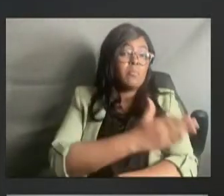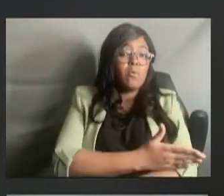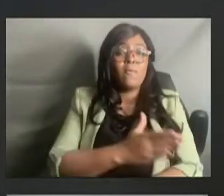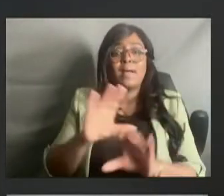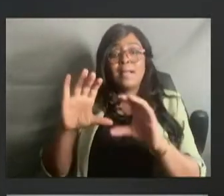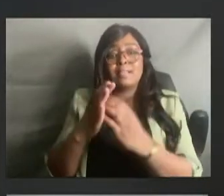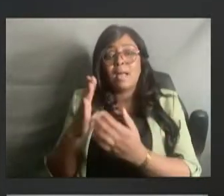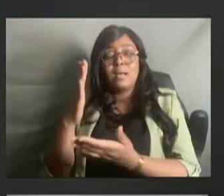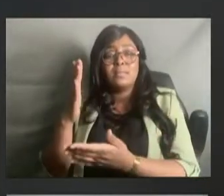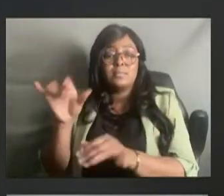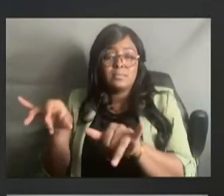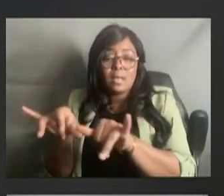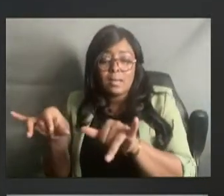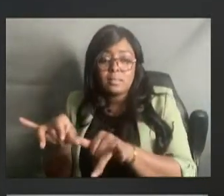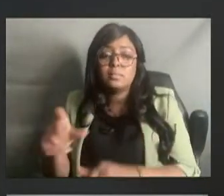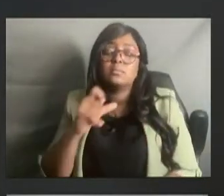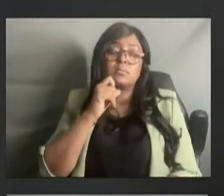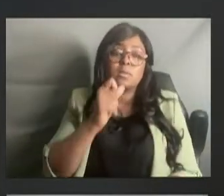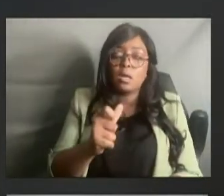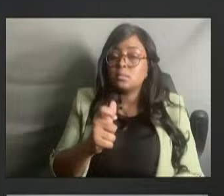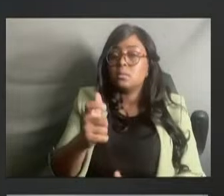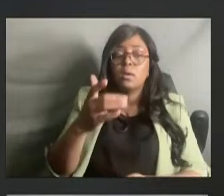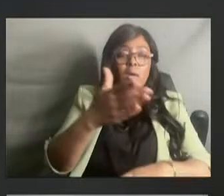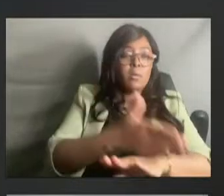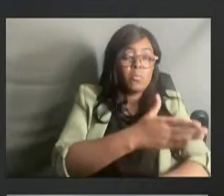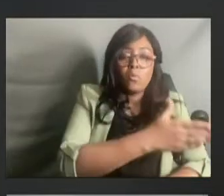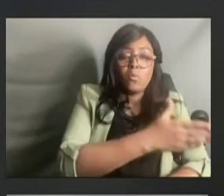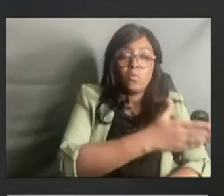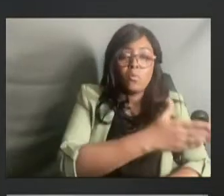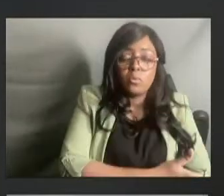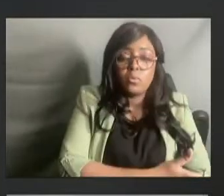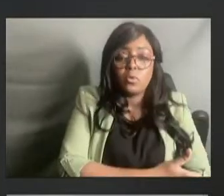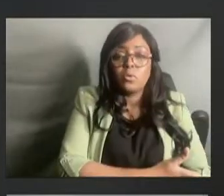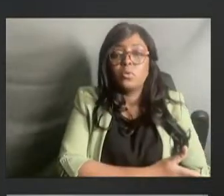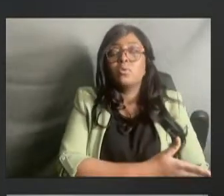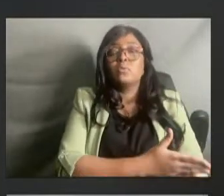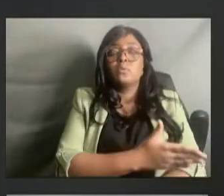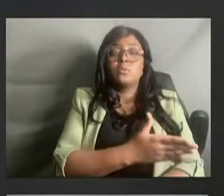sacrifice. This does nothing to